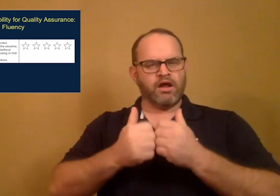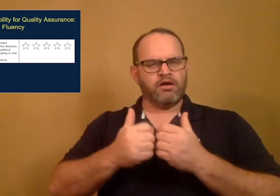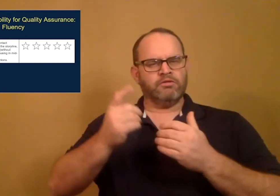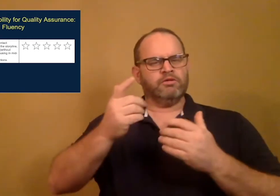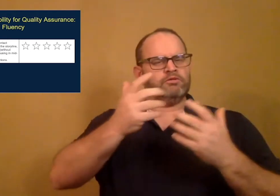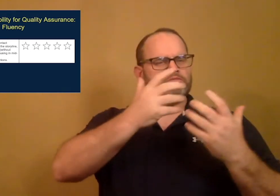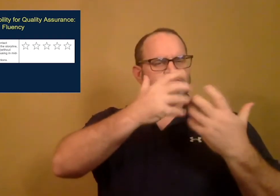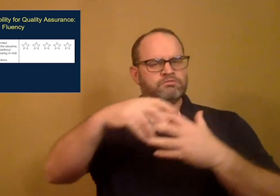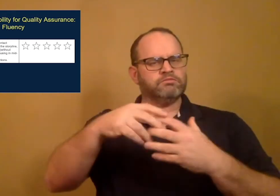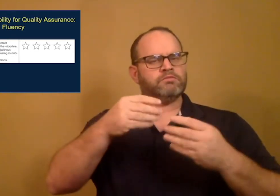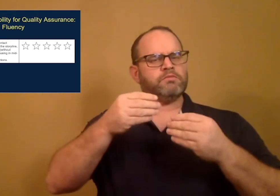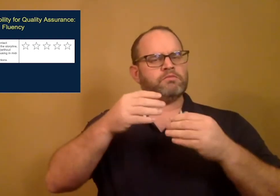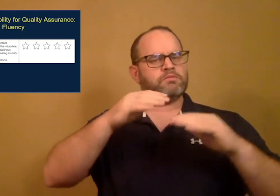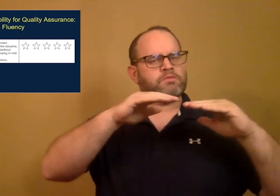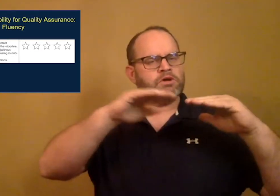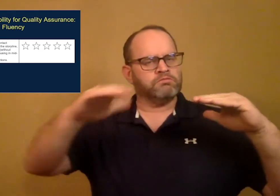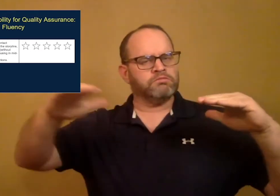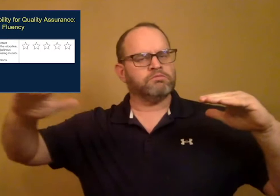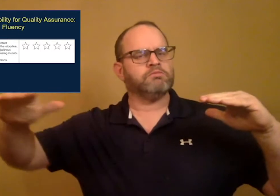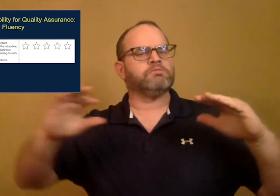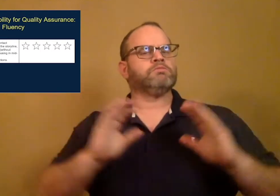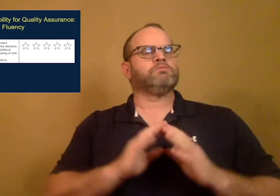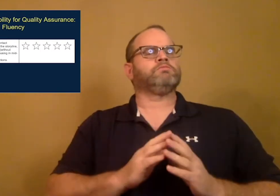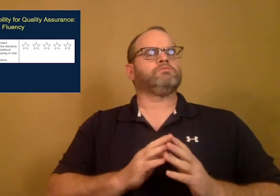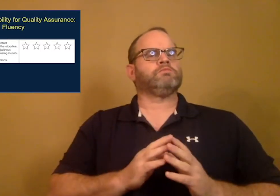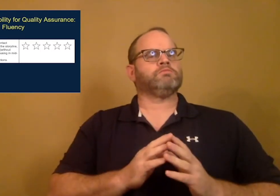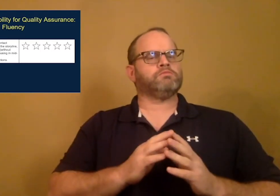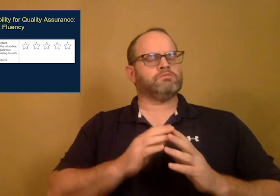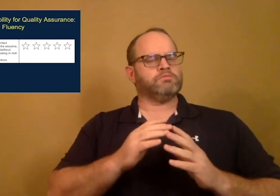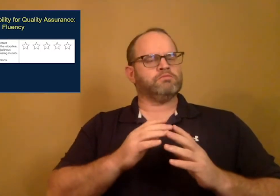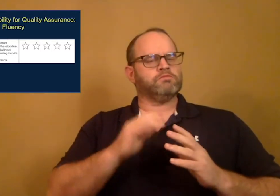When you evaluate fluency, it is important to look for appropriate pacing depending on the story line (slow to fast).